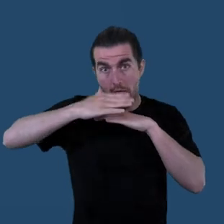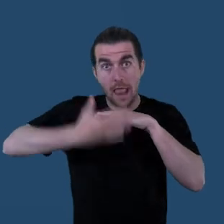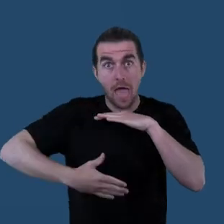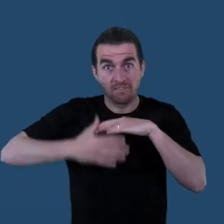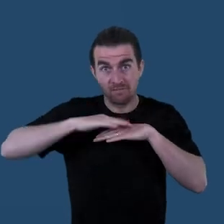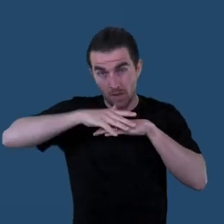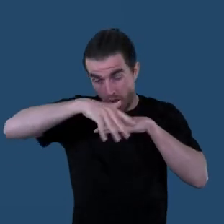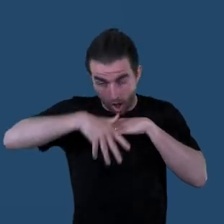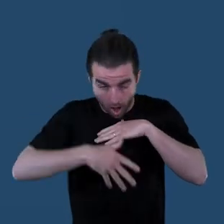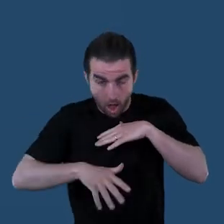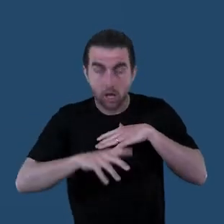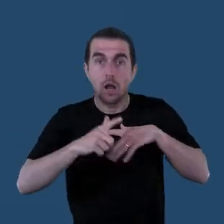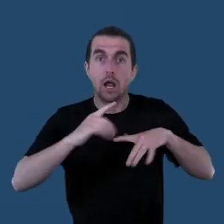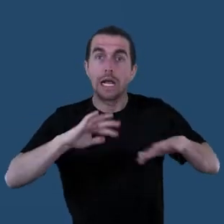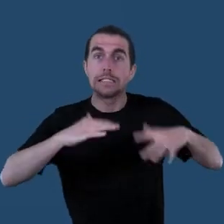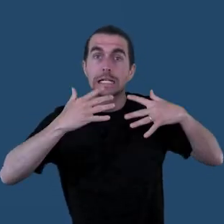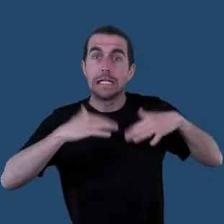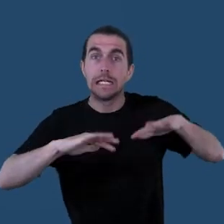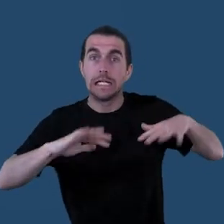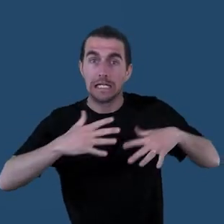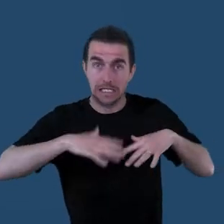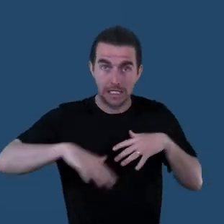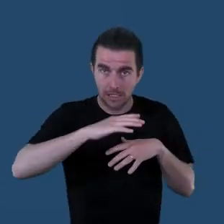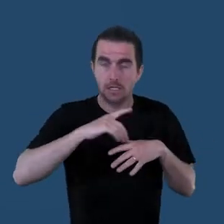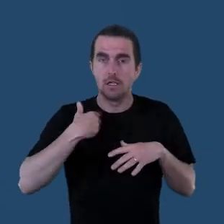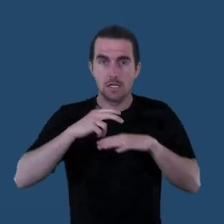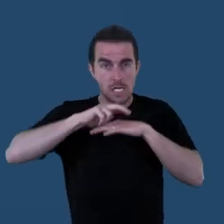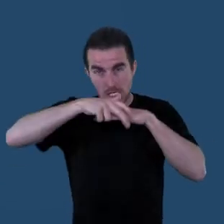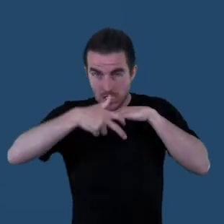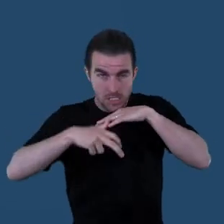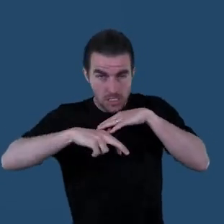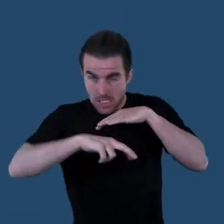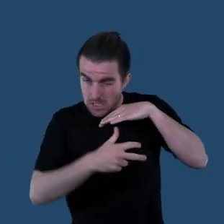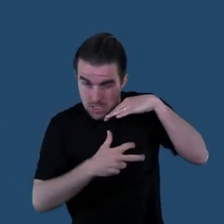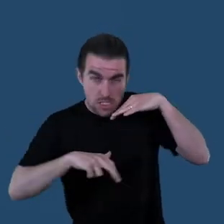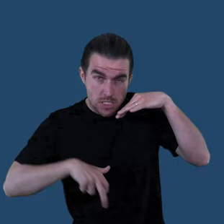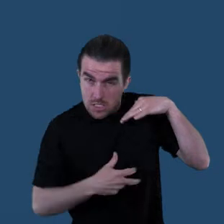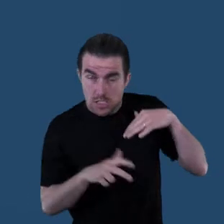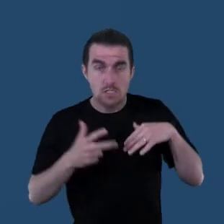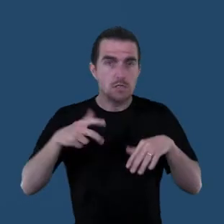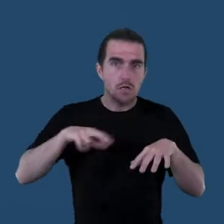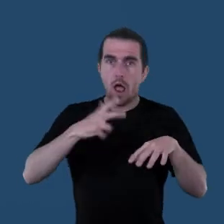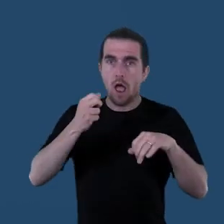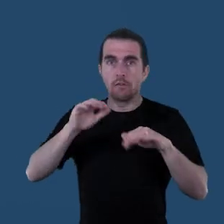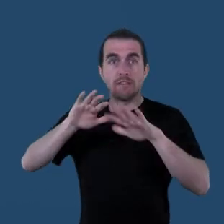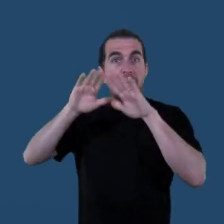And then they were these fantastic sea caves, okay. And we were excavating within these caves.